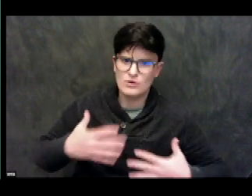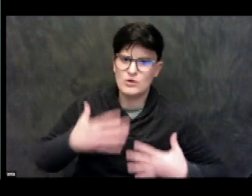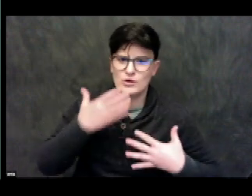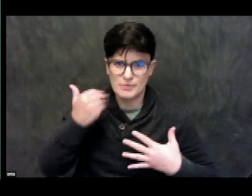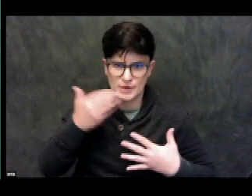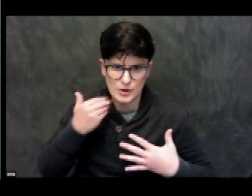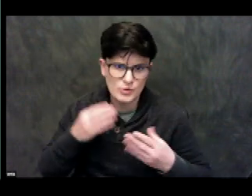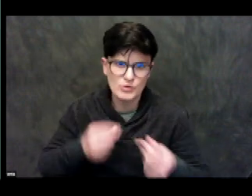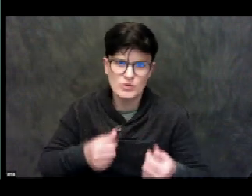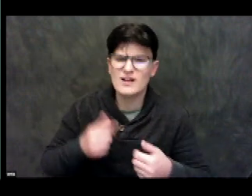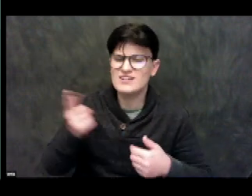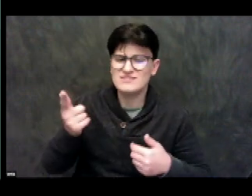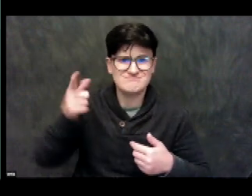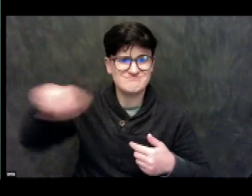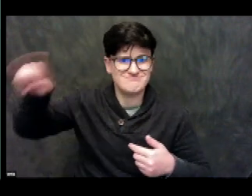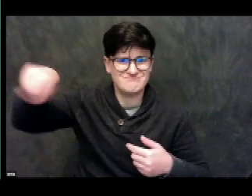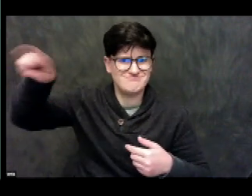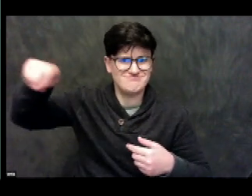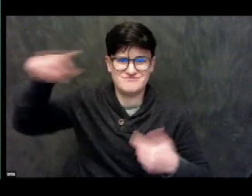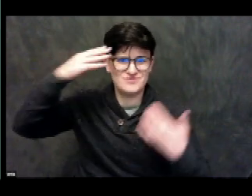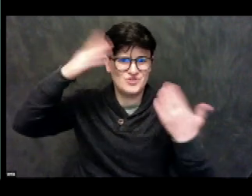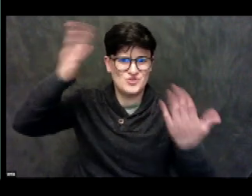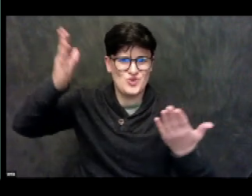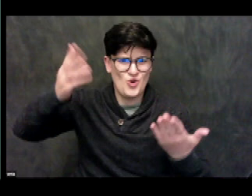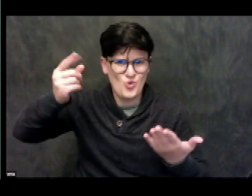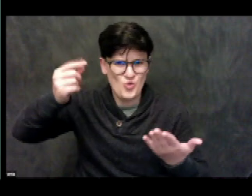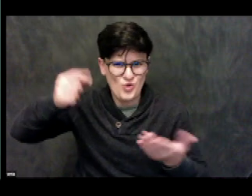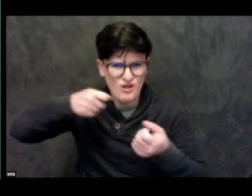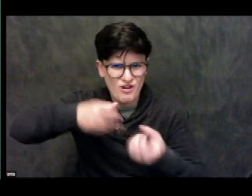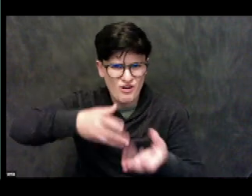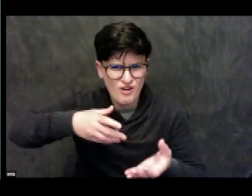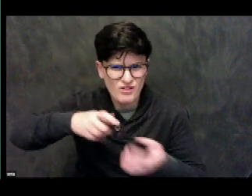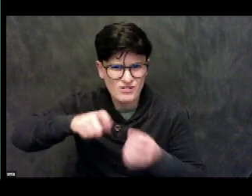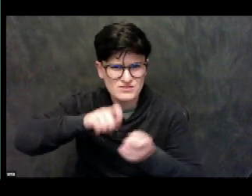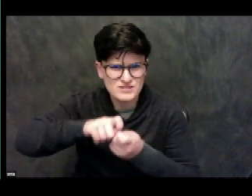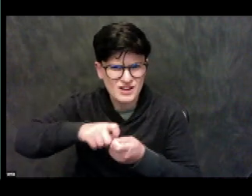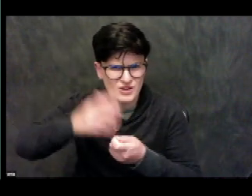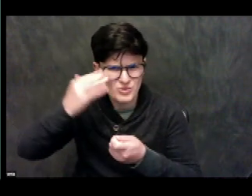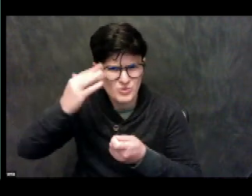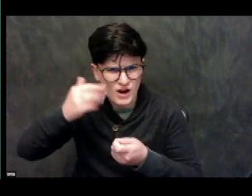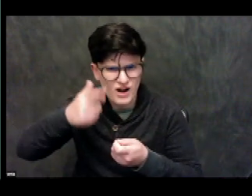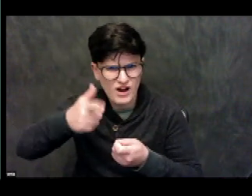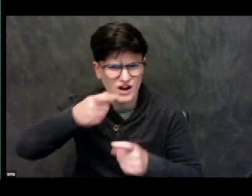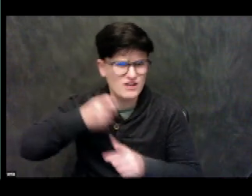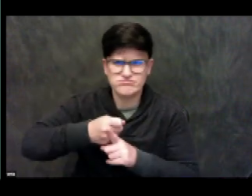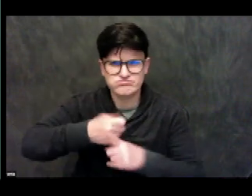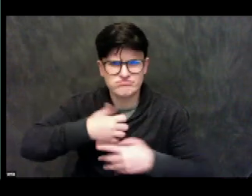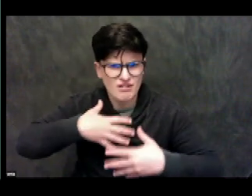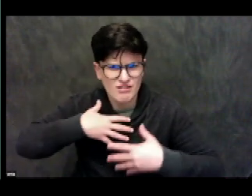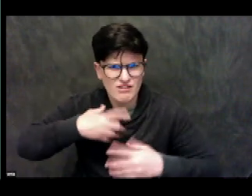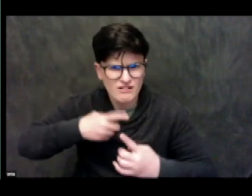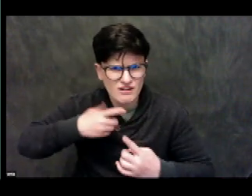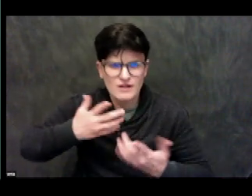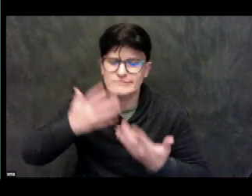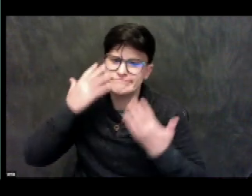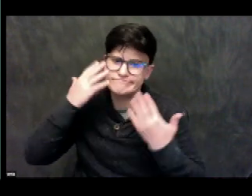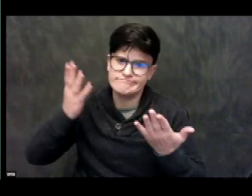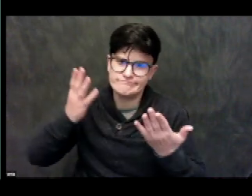to this day, exactly what caused it. But eventually I was brought to a regular room.